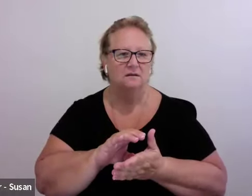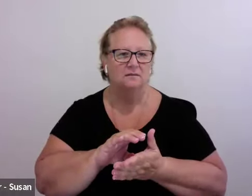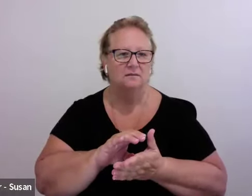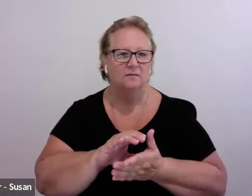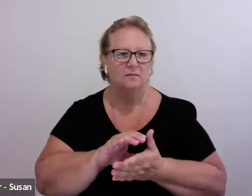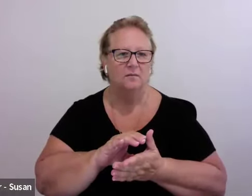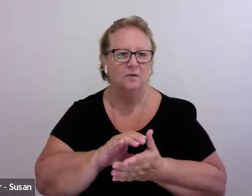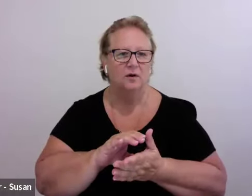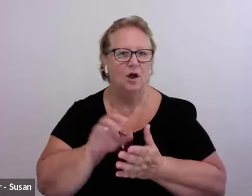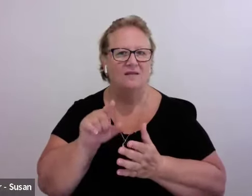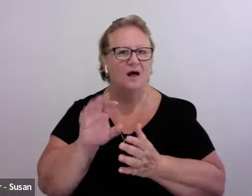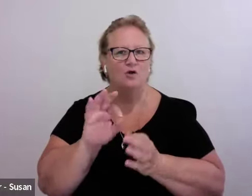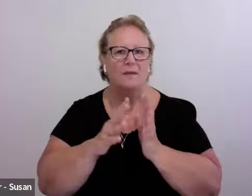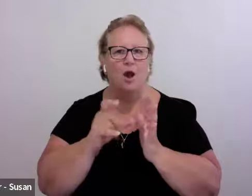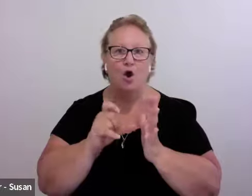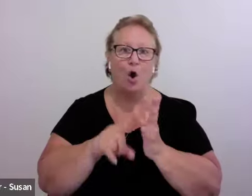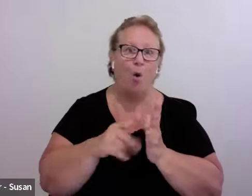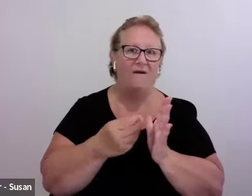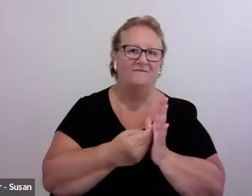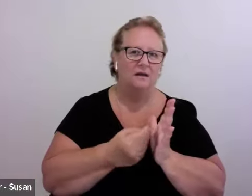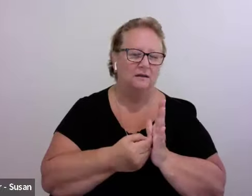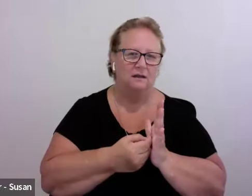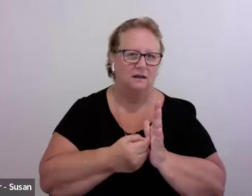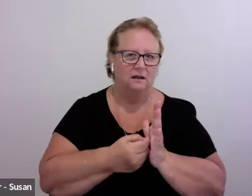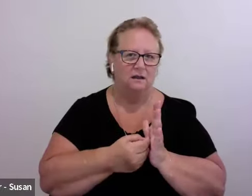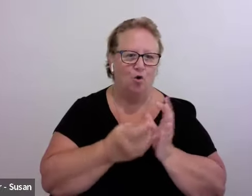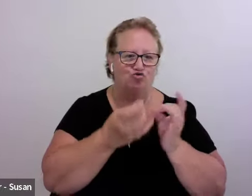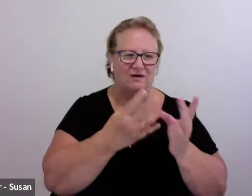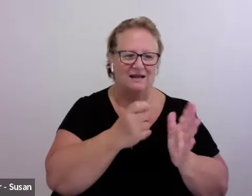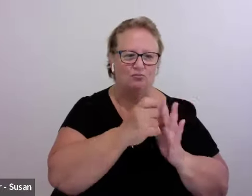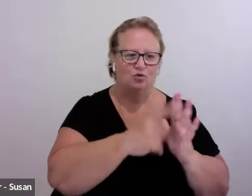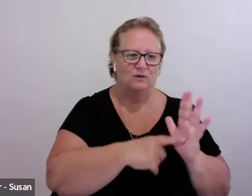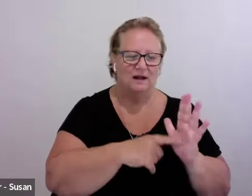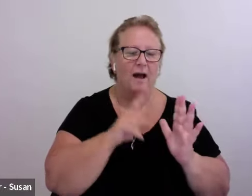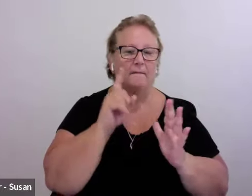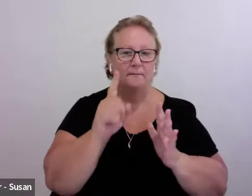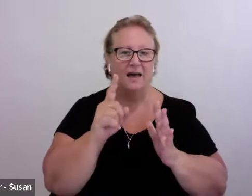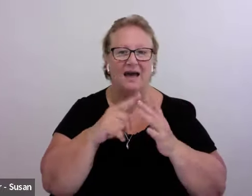you're not double dipping, and if you've already got a